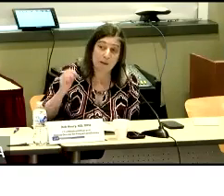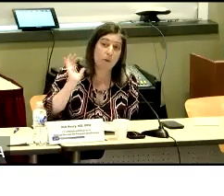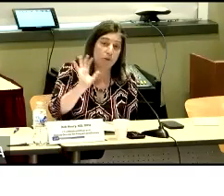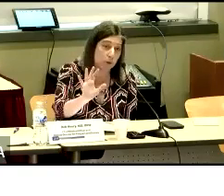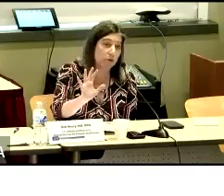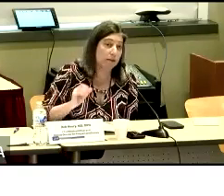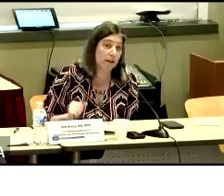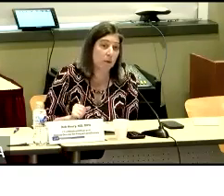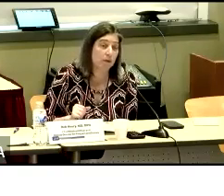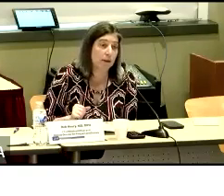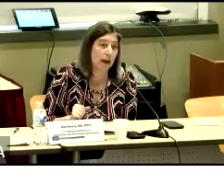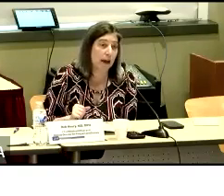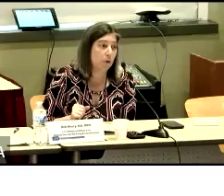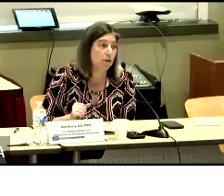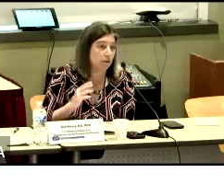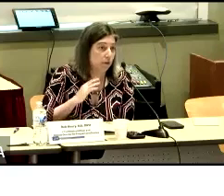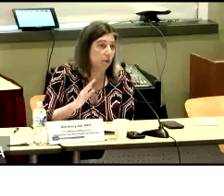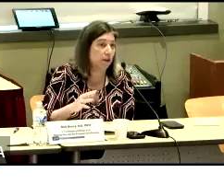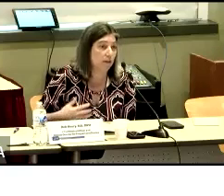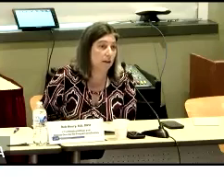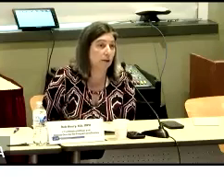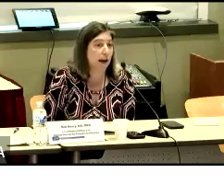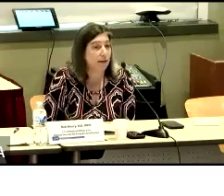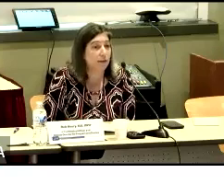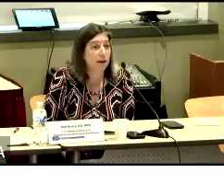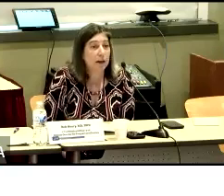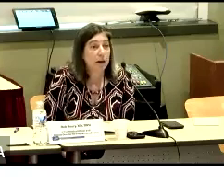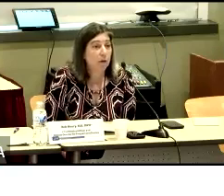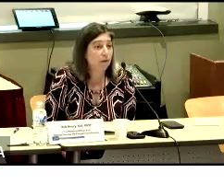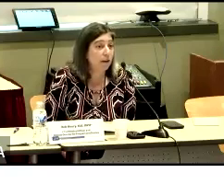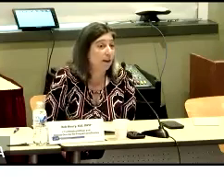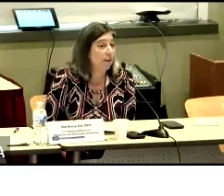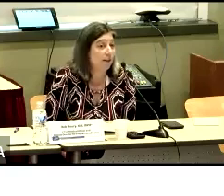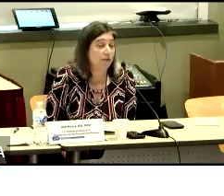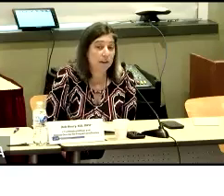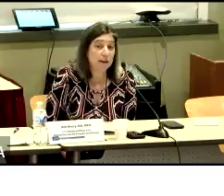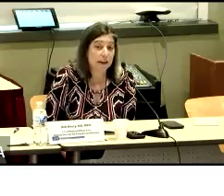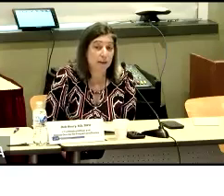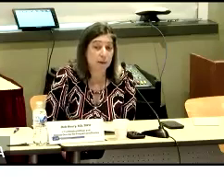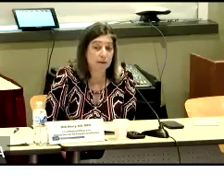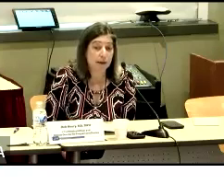to be more forward-facing with dashboards and visualizations and interactive. We're also going to look at things like our funding announcements.